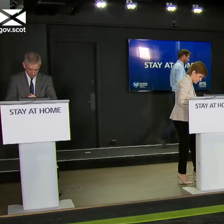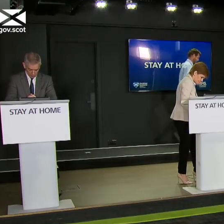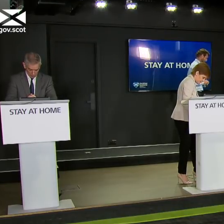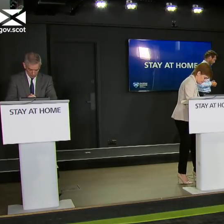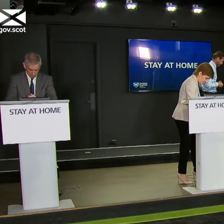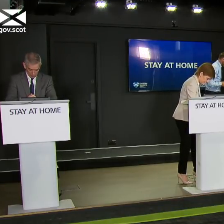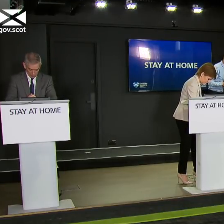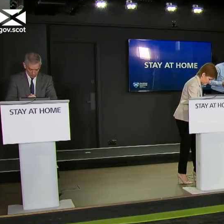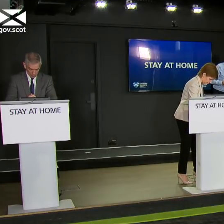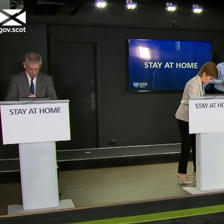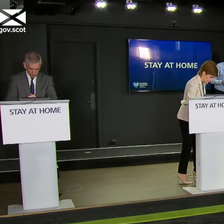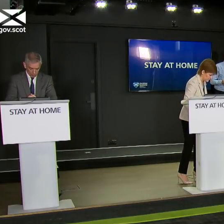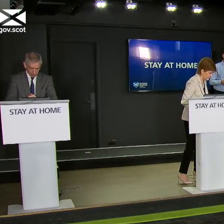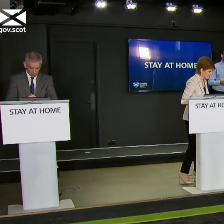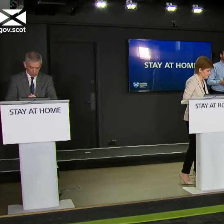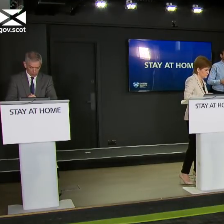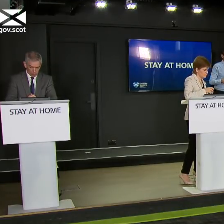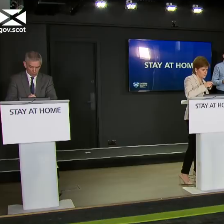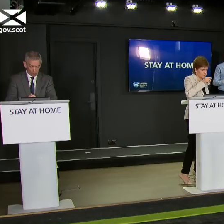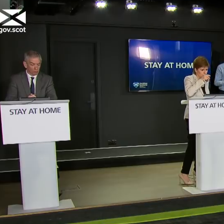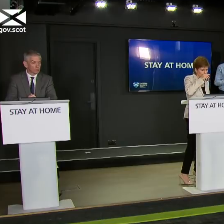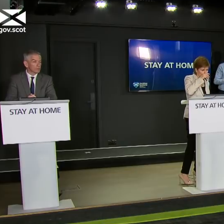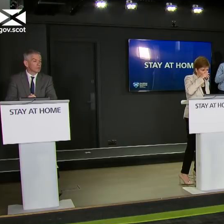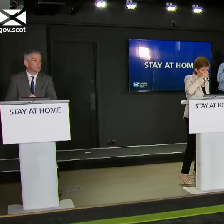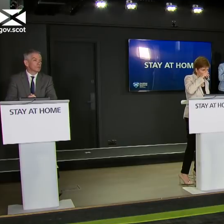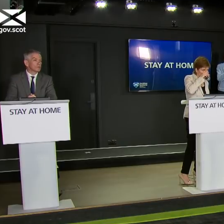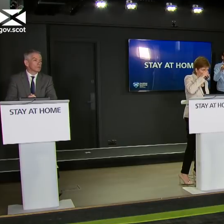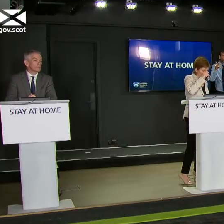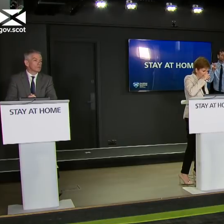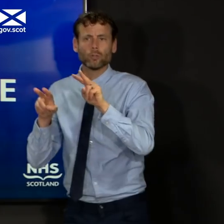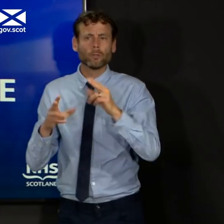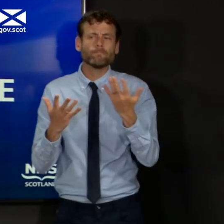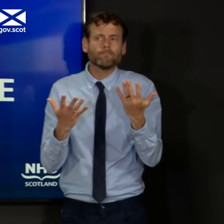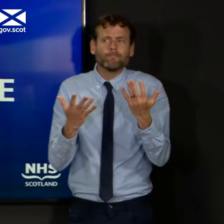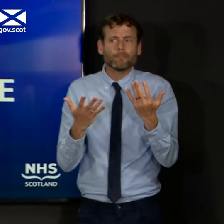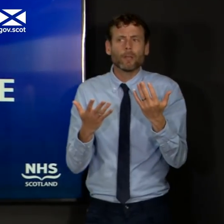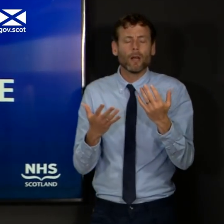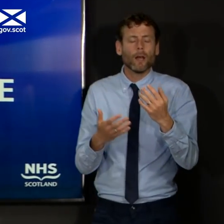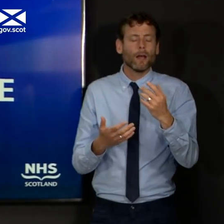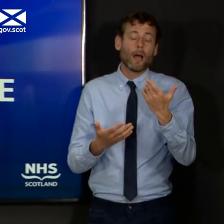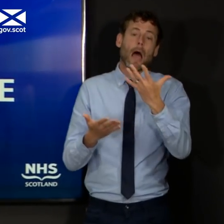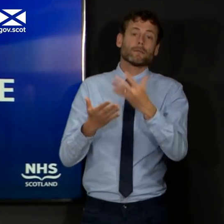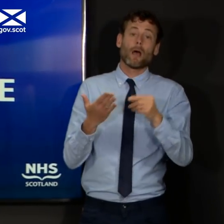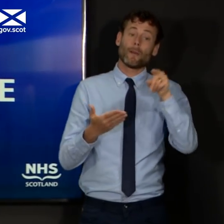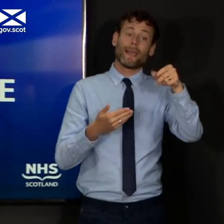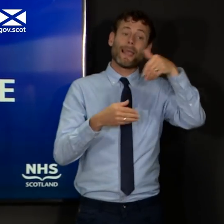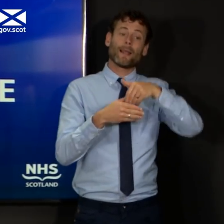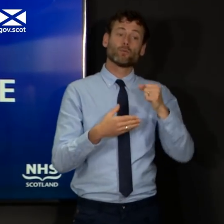Thanks very much. We are paying careful attention to the evidence that Inclusion Scotland gave